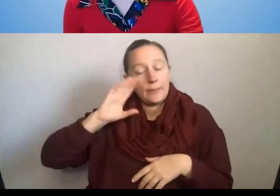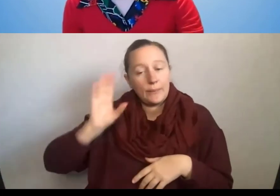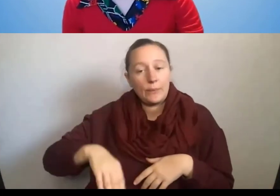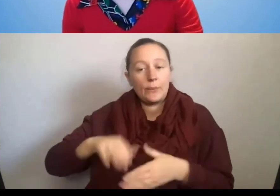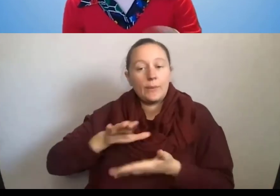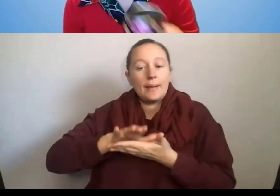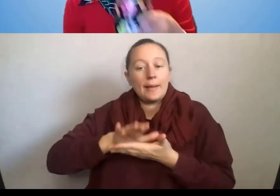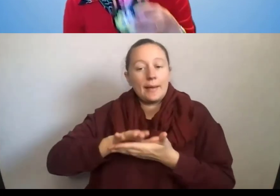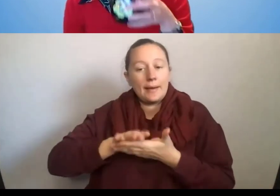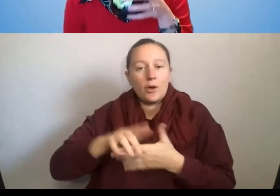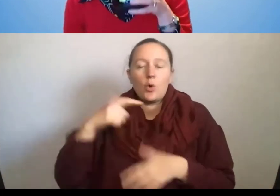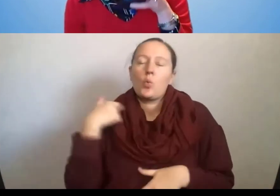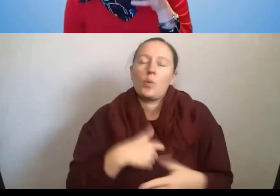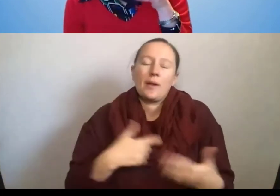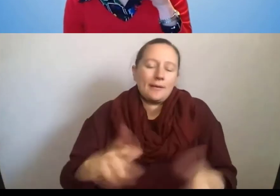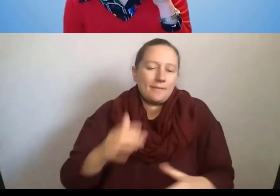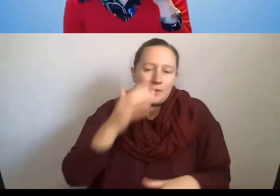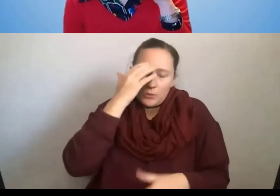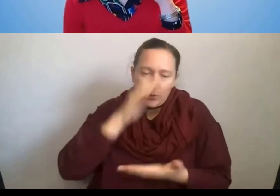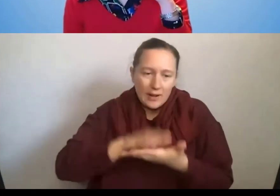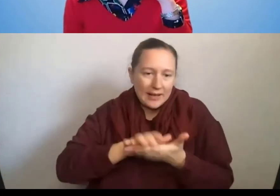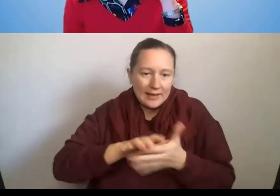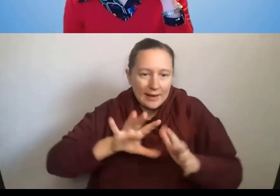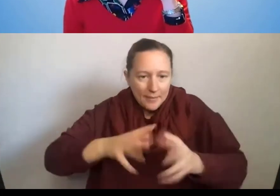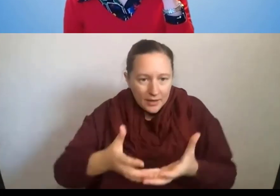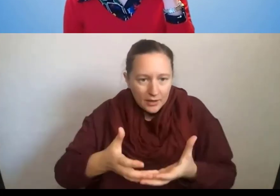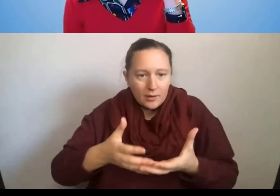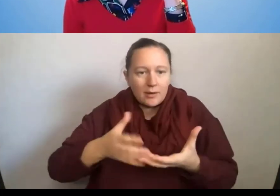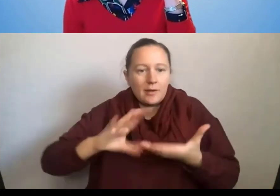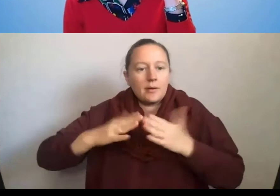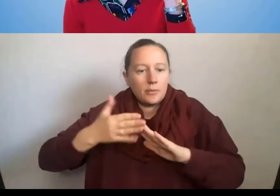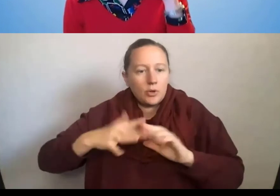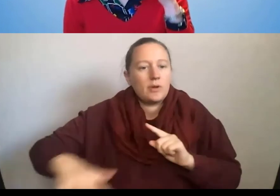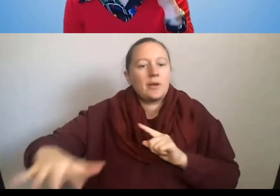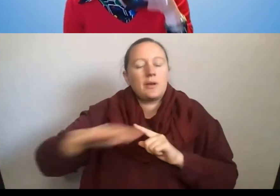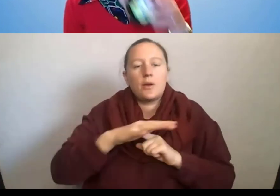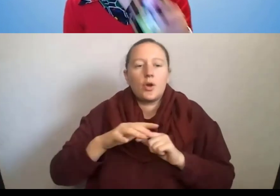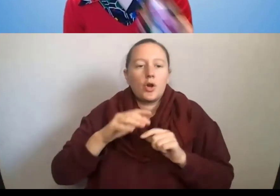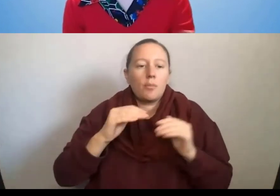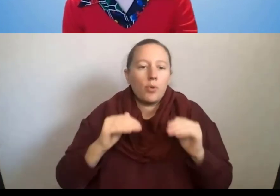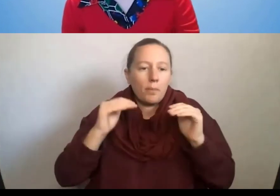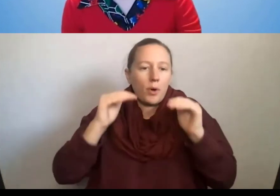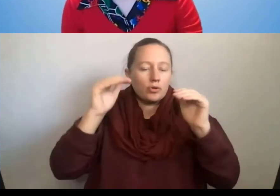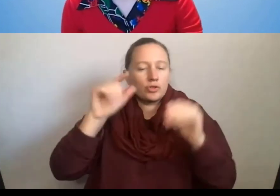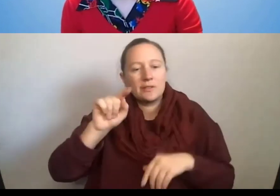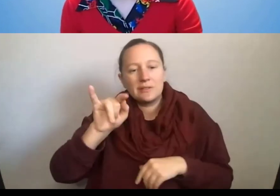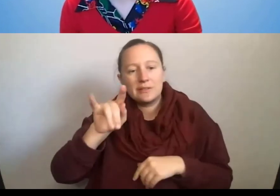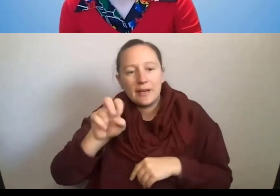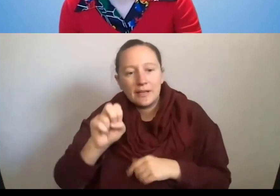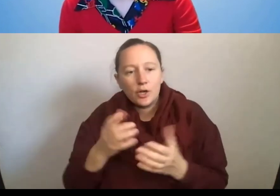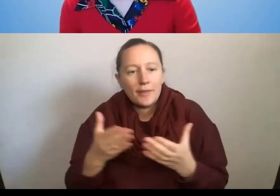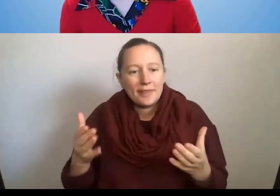We all know in the academic world, promotion and tenure and the factors that contribute to promotion and tenure